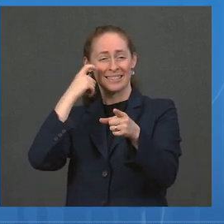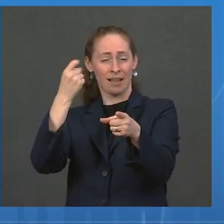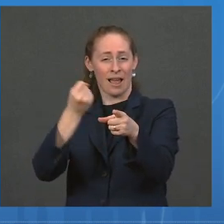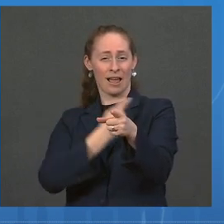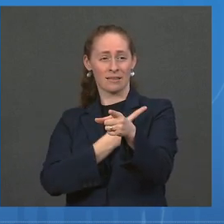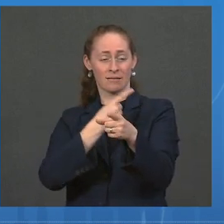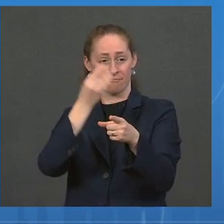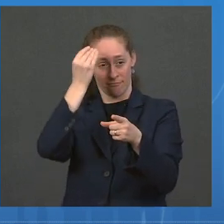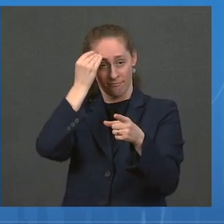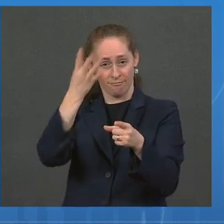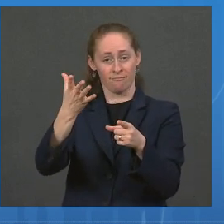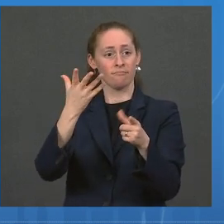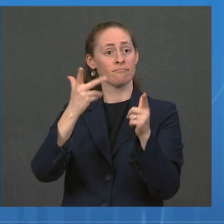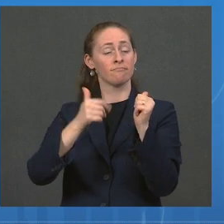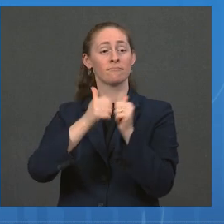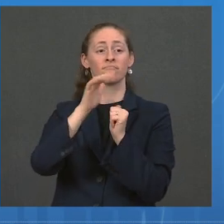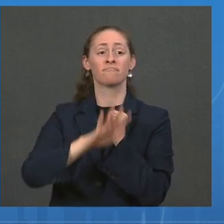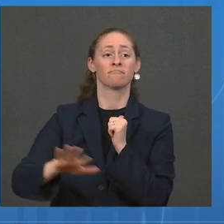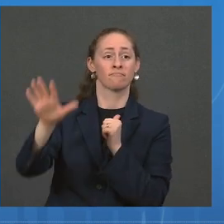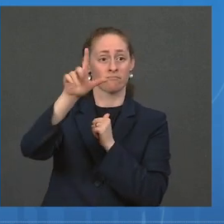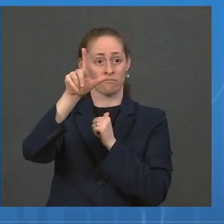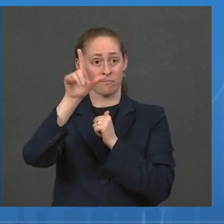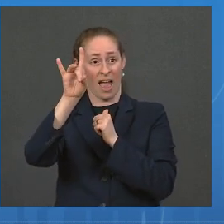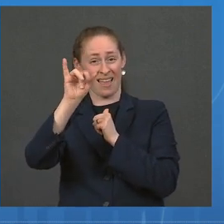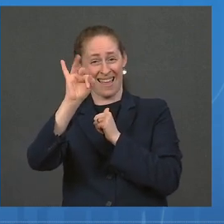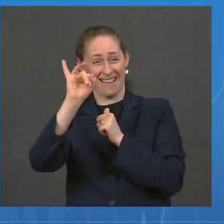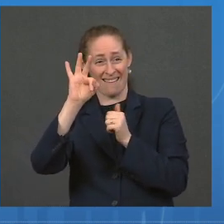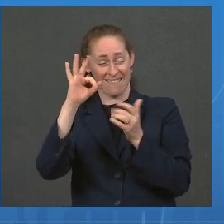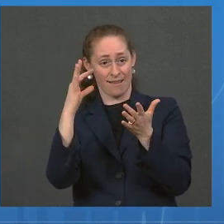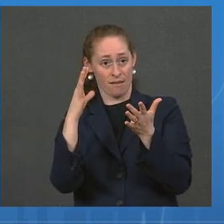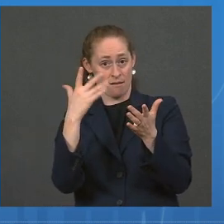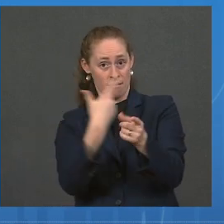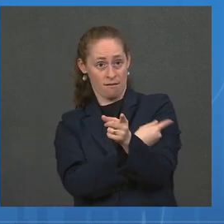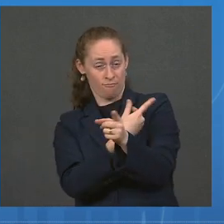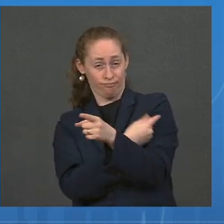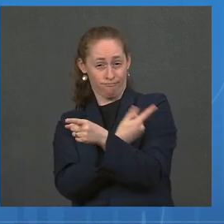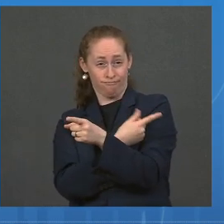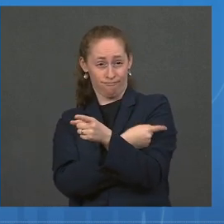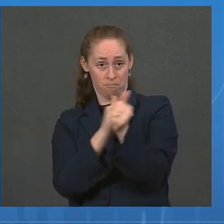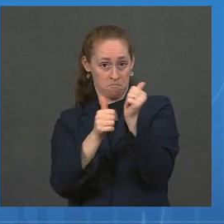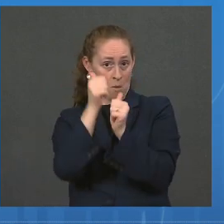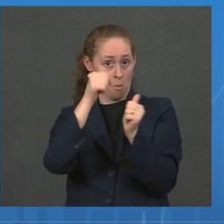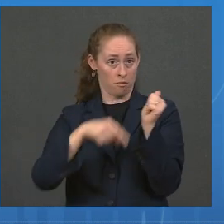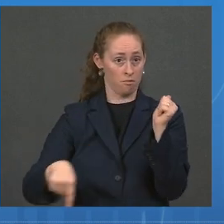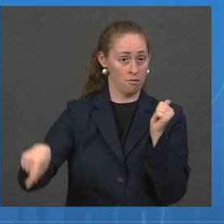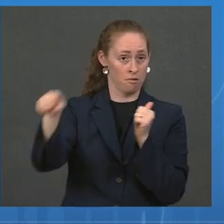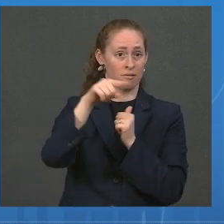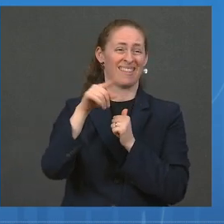of those 28 million children vaccinated, I think that would play a major role